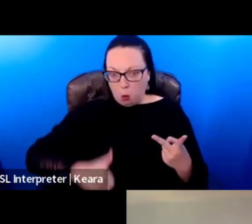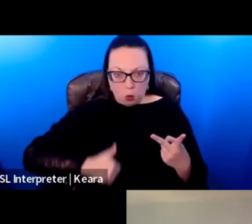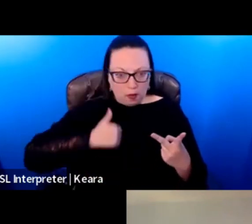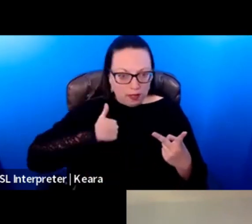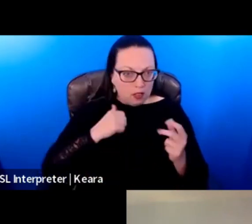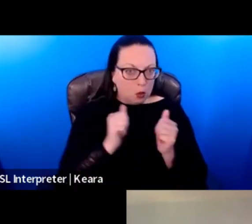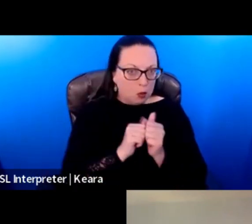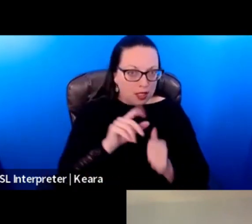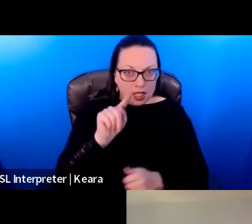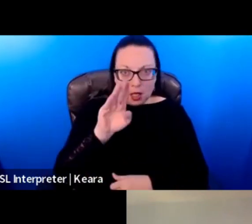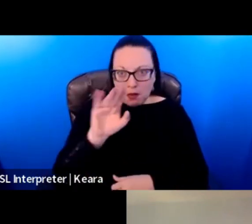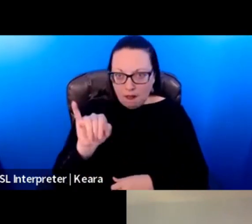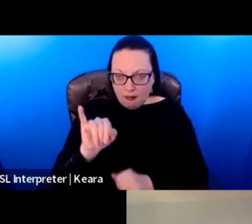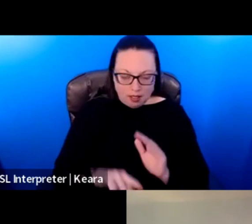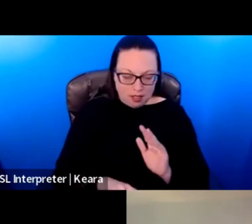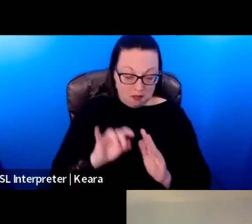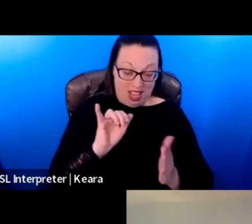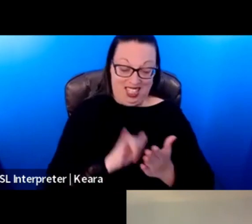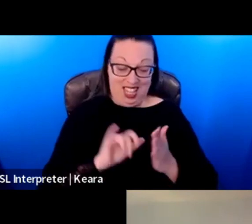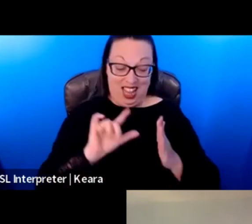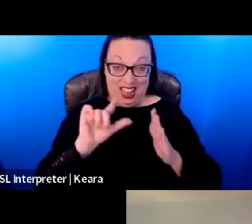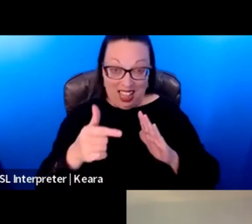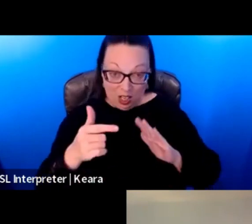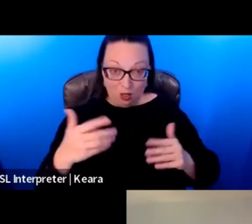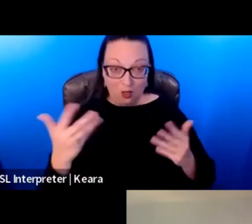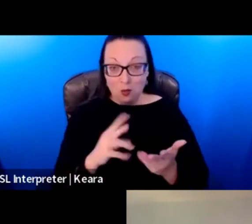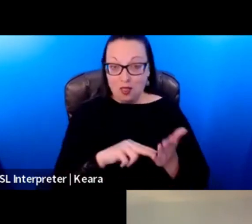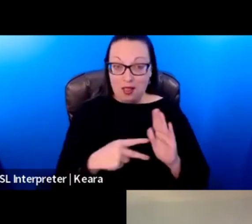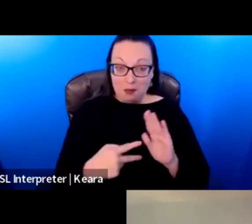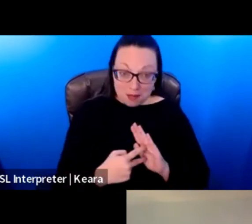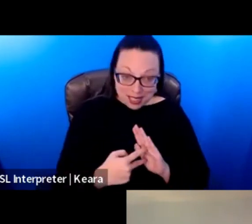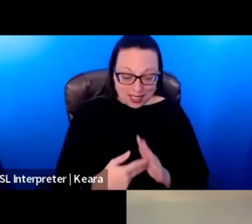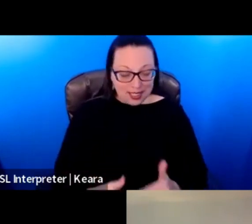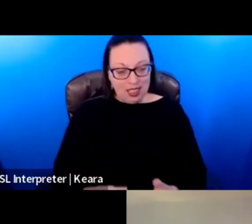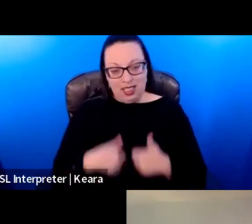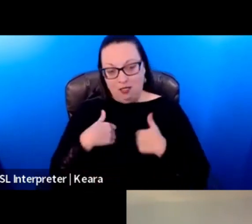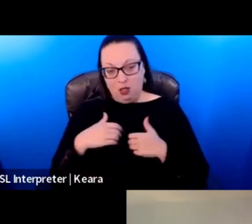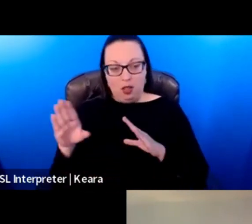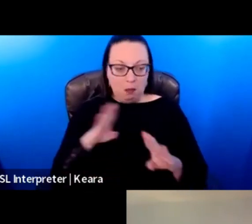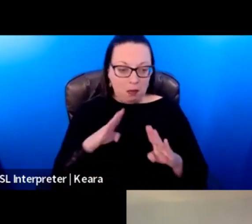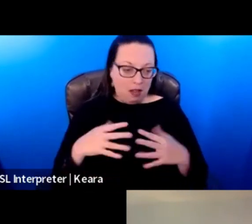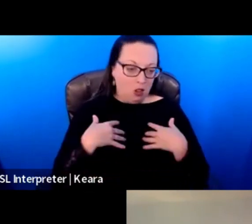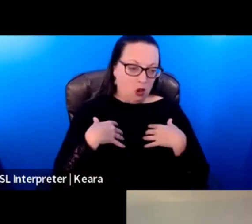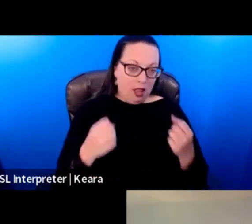discovering that later on what that means to living with behavioral health issues and concerns following brain injury,